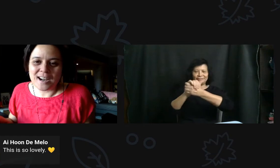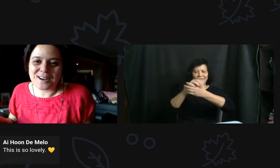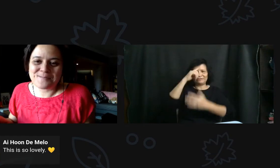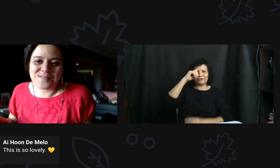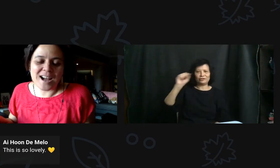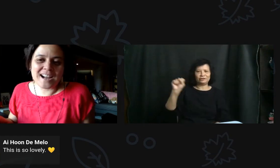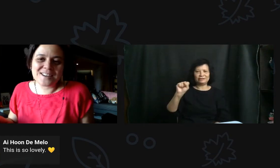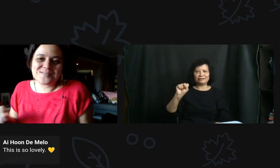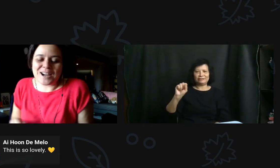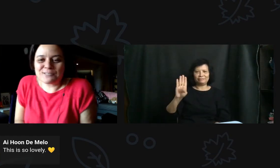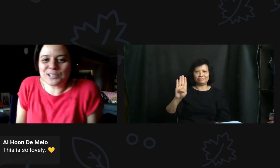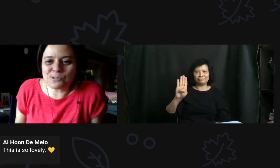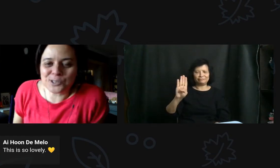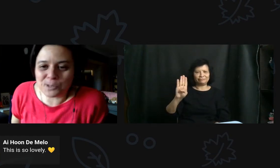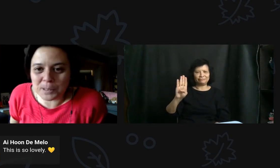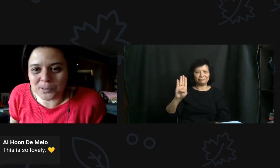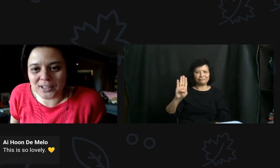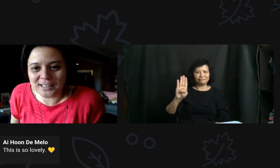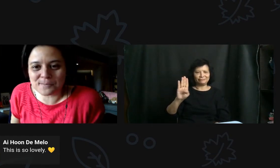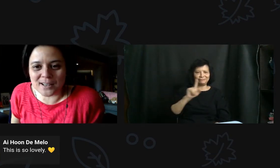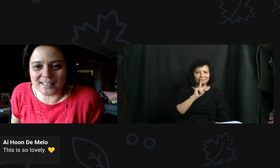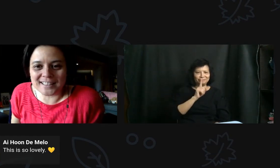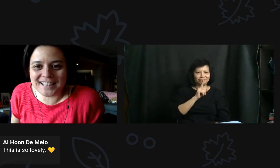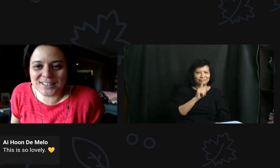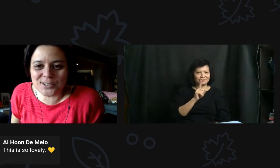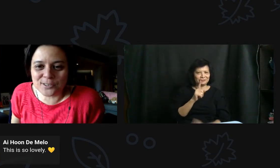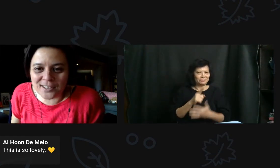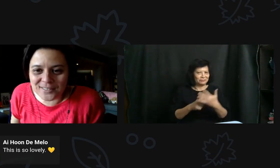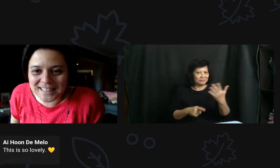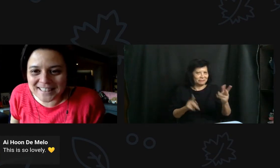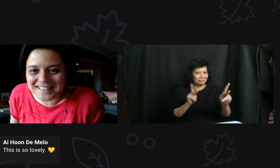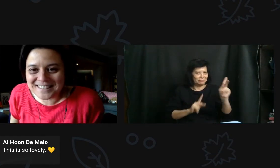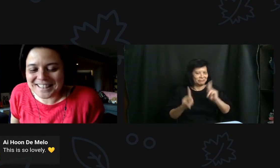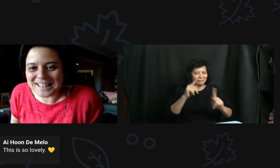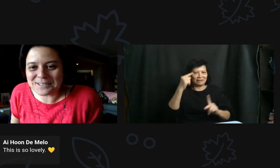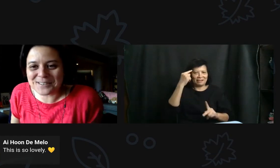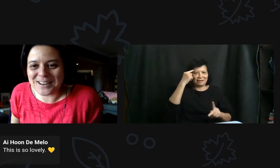I really wonder what people think about it. This is so lovely.